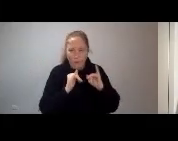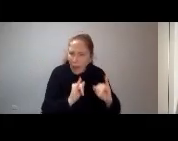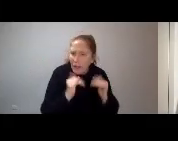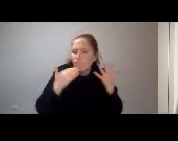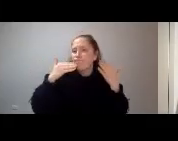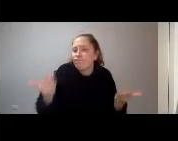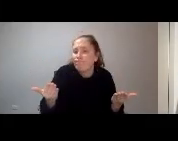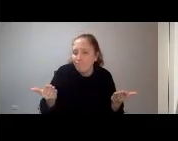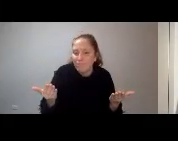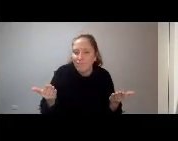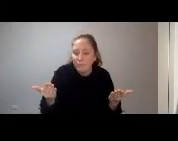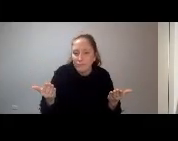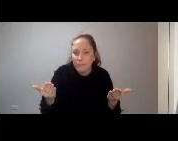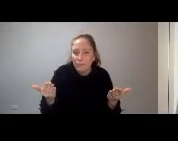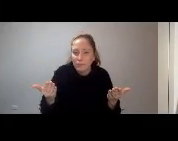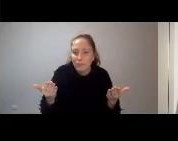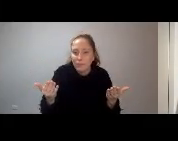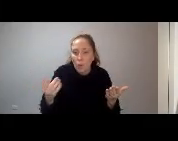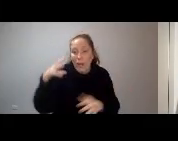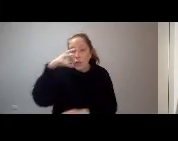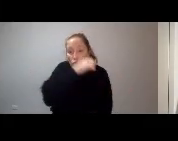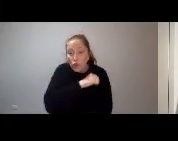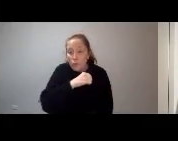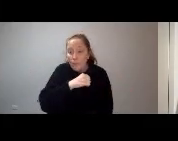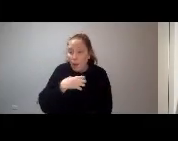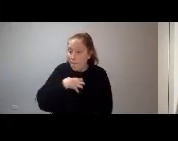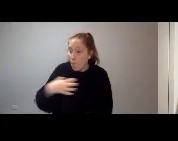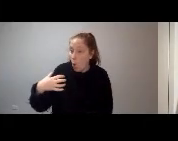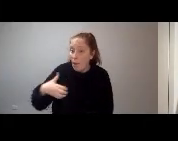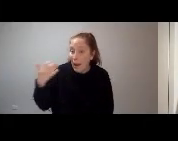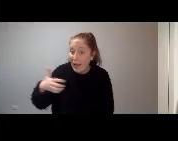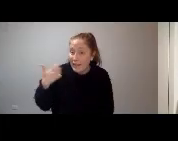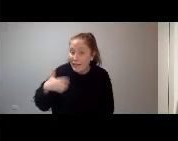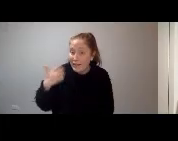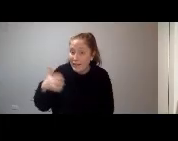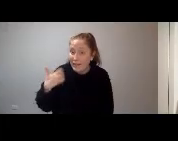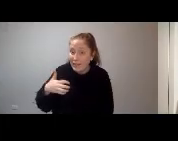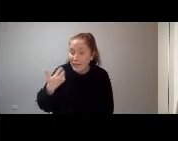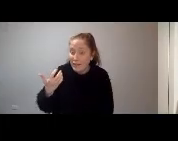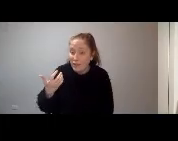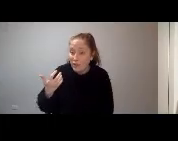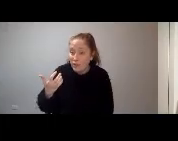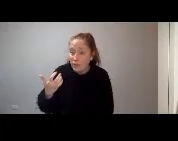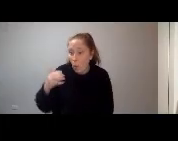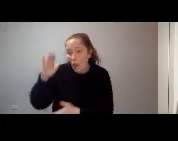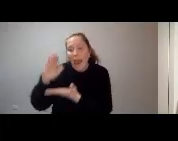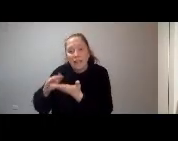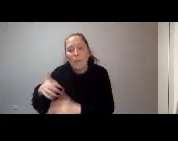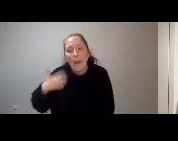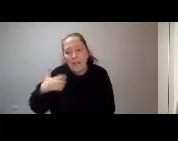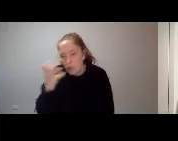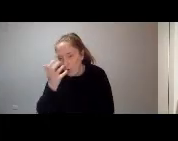the more reported incidents there are, that's actually an indicator of a quality service because people are much more aware